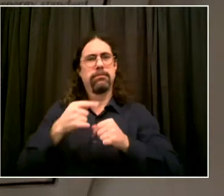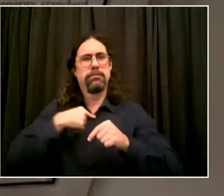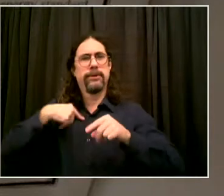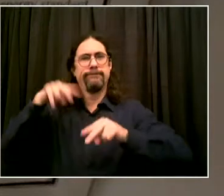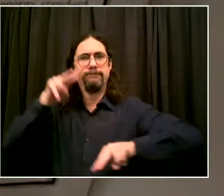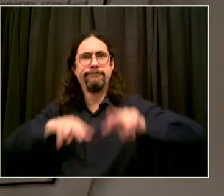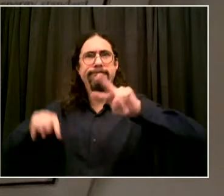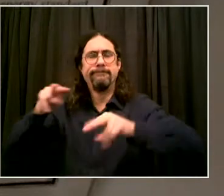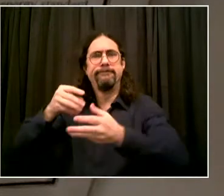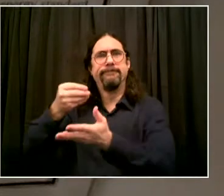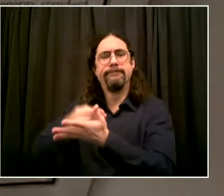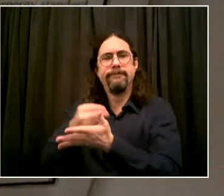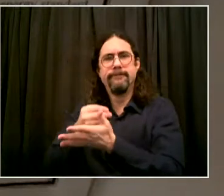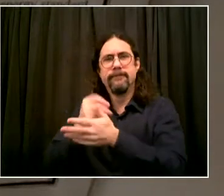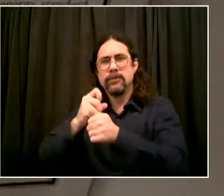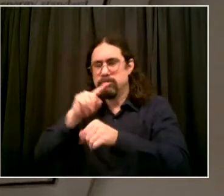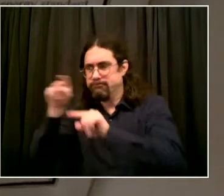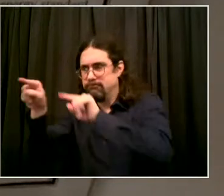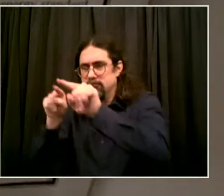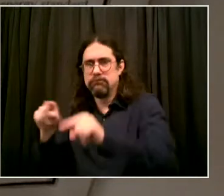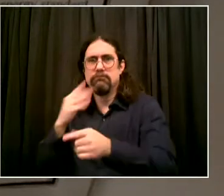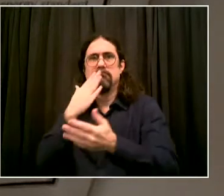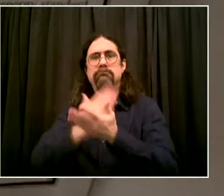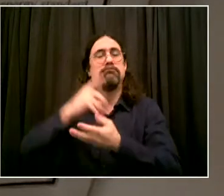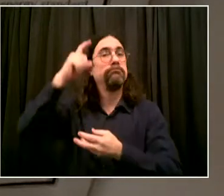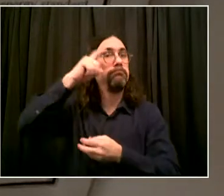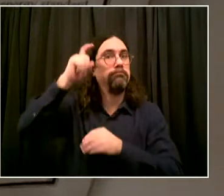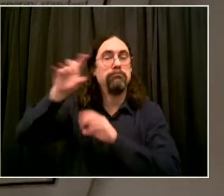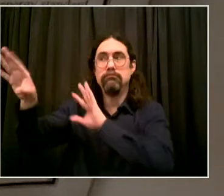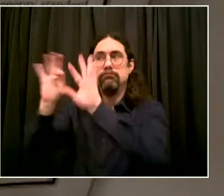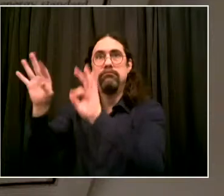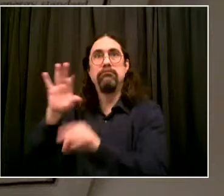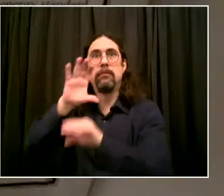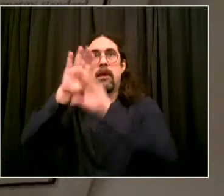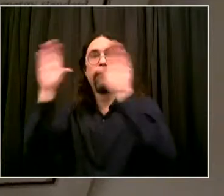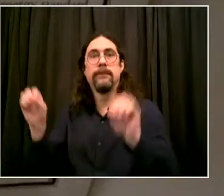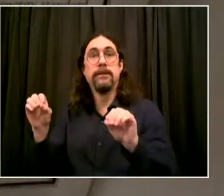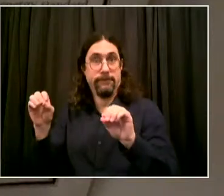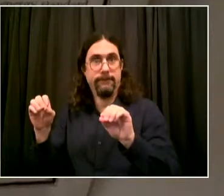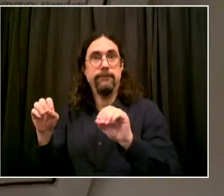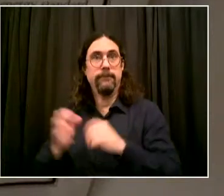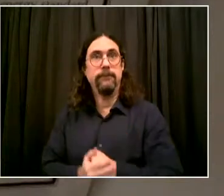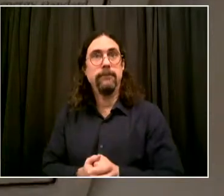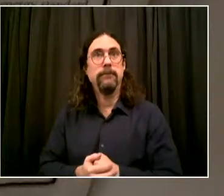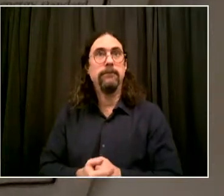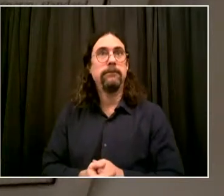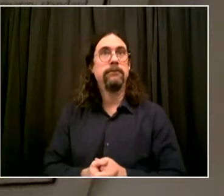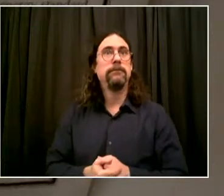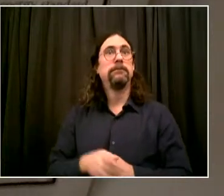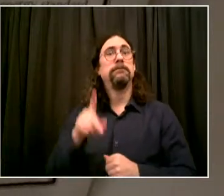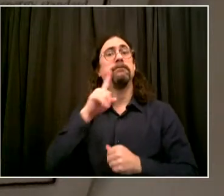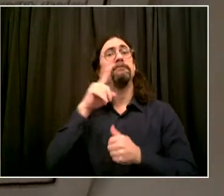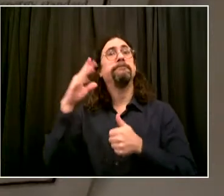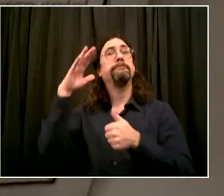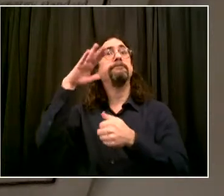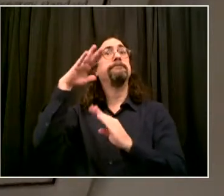ENDOWMENT